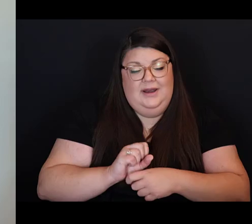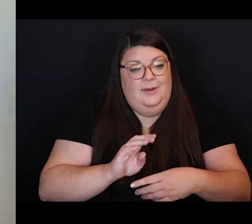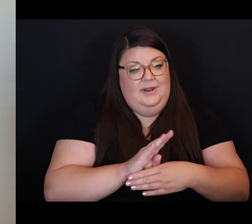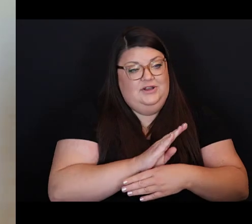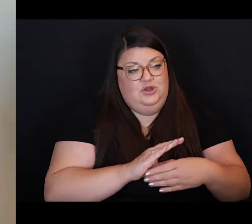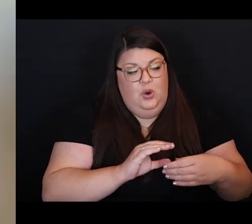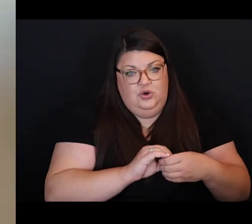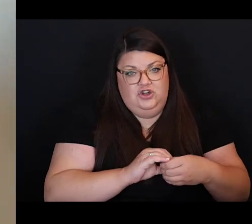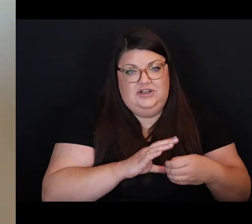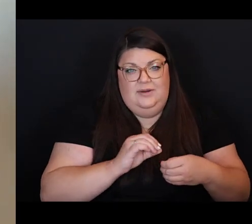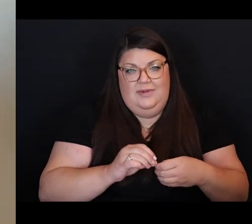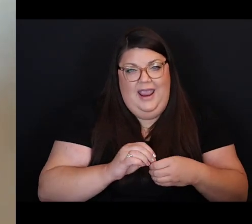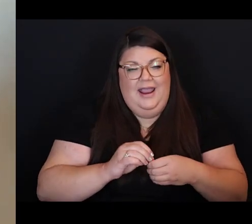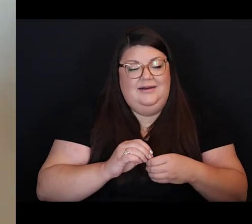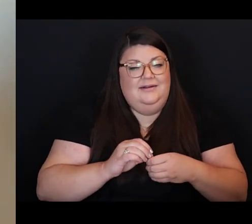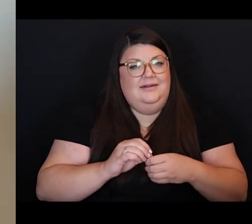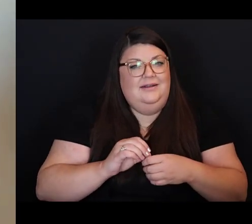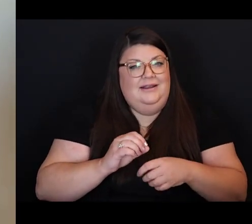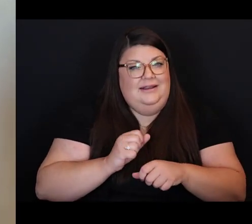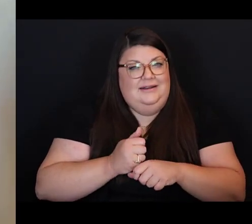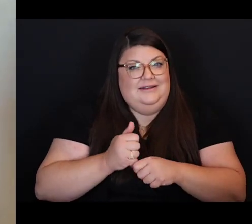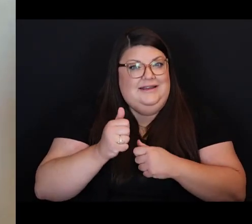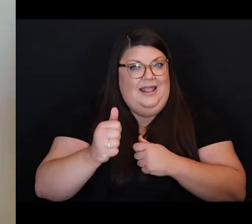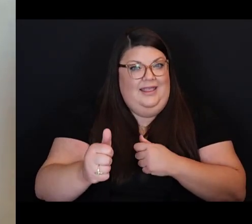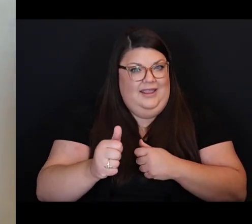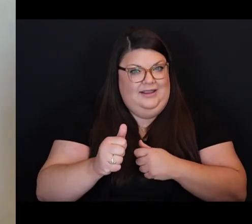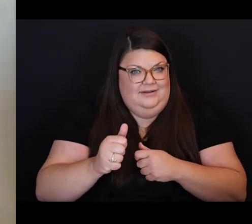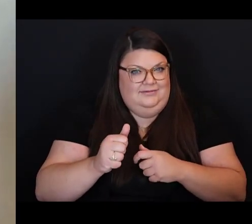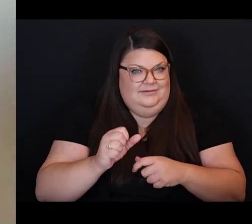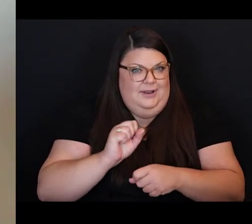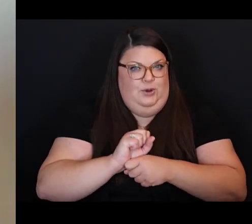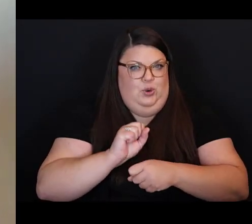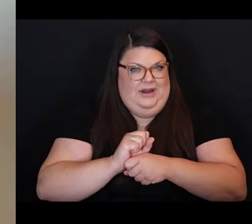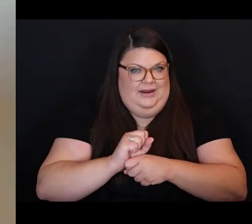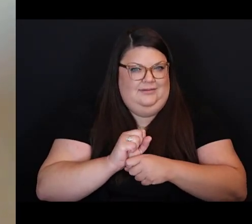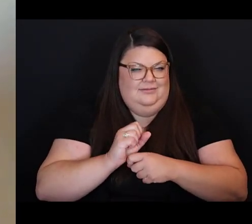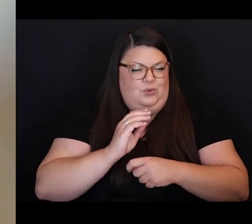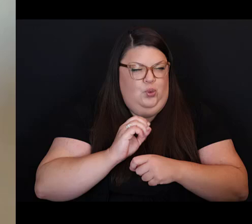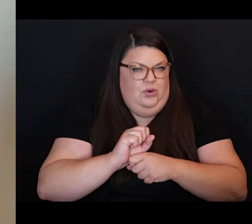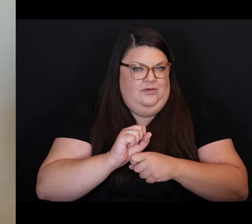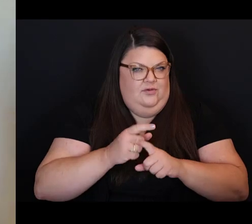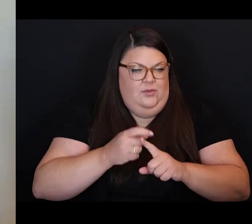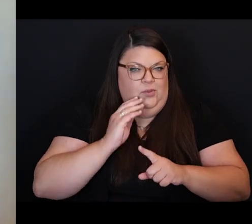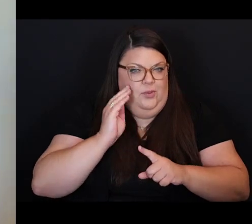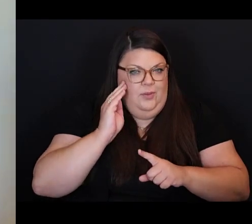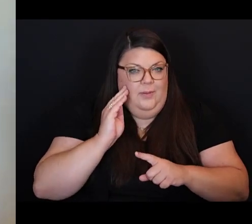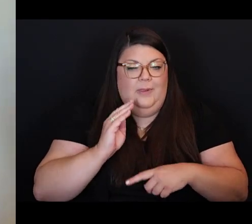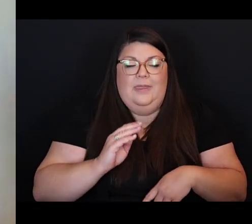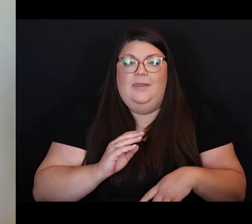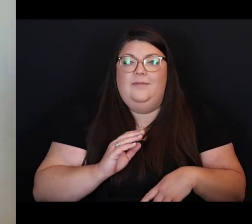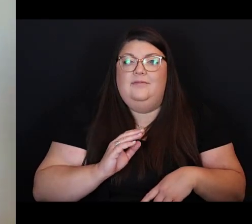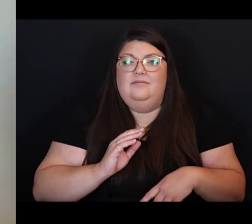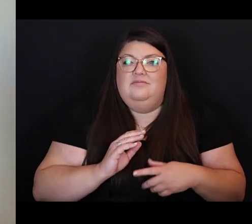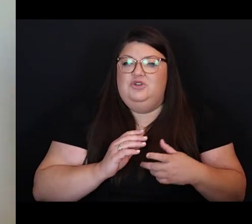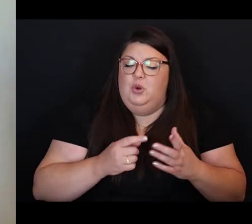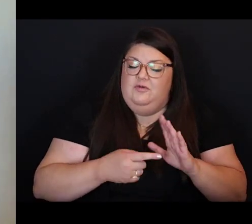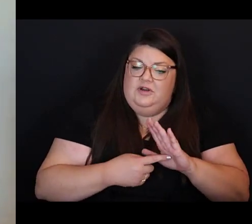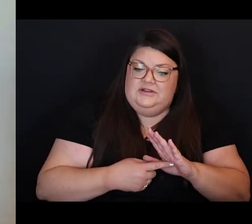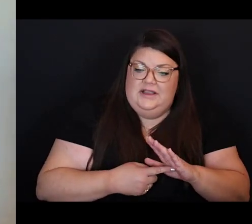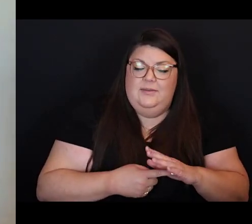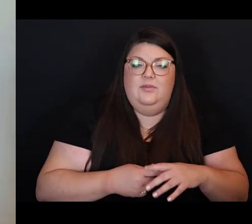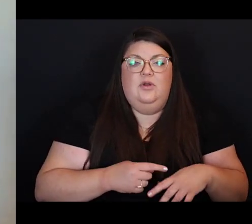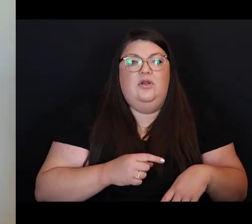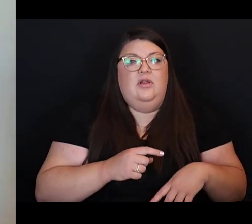and telecommuting—and just examples of some topics available are Telecommuting Training Series,